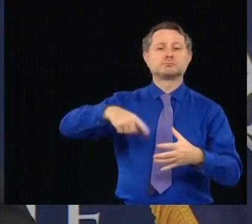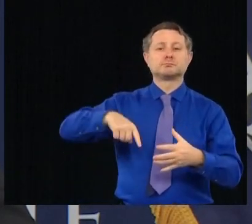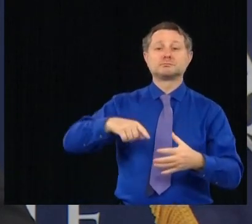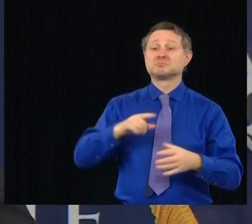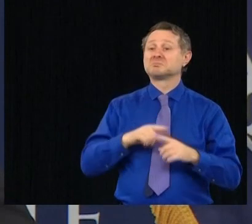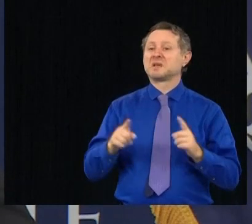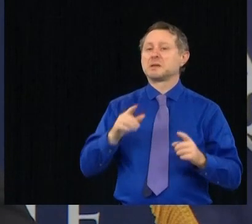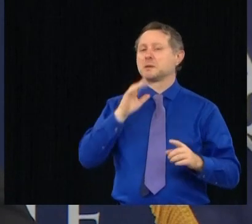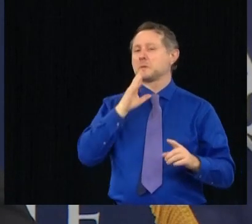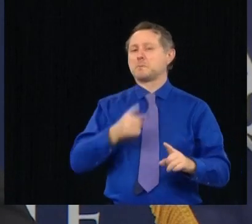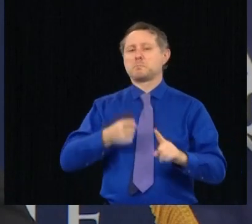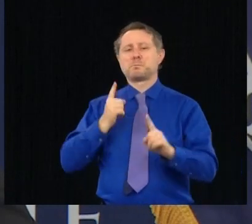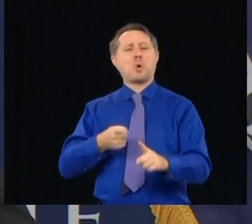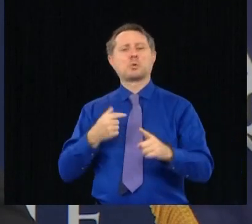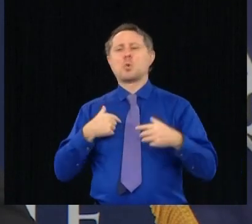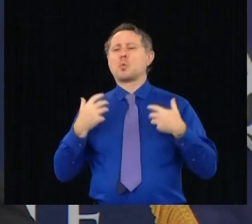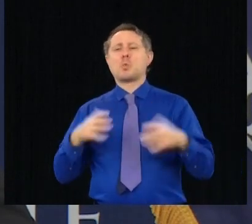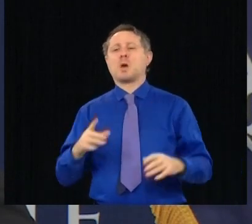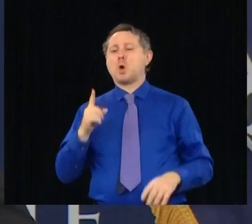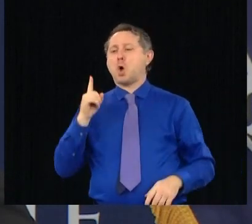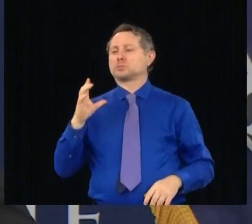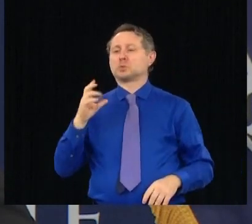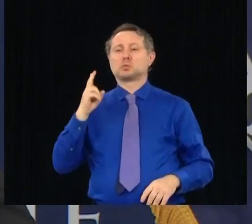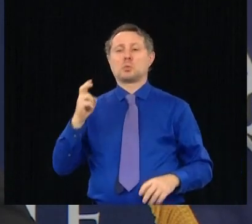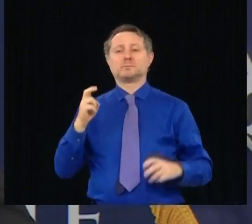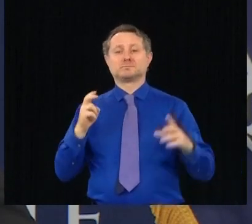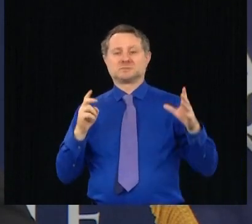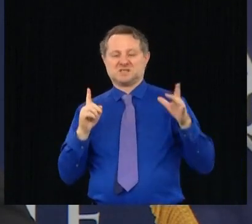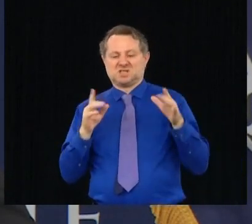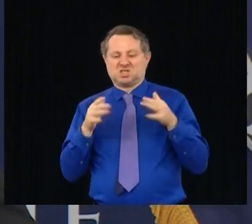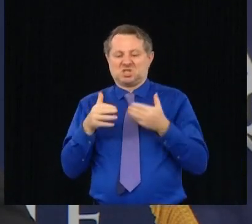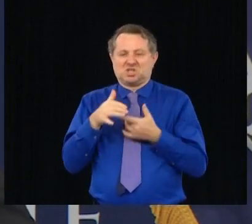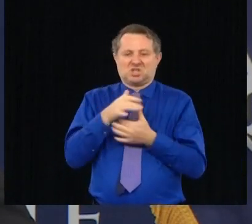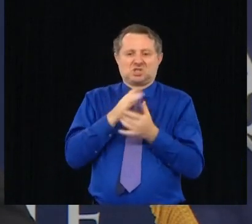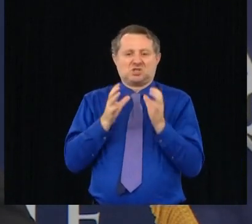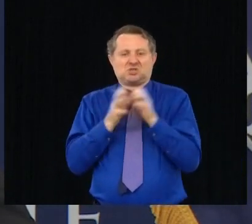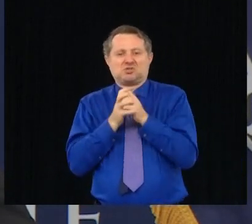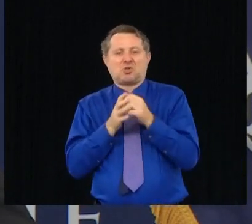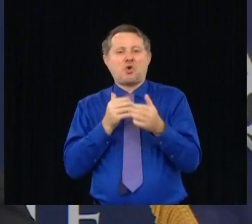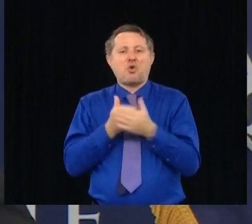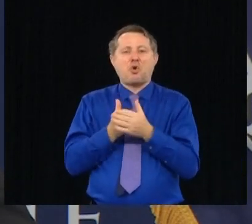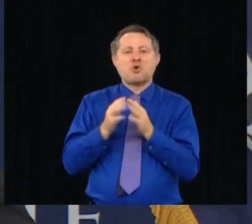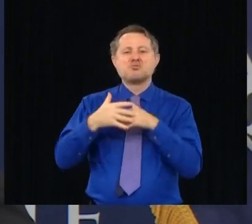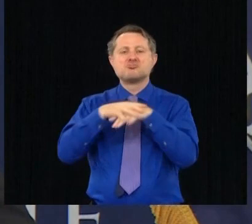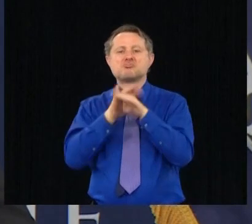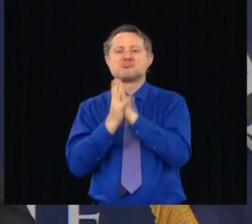AROUND A RELIGIOUS CEREMONY BUT